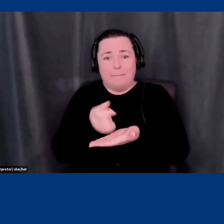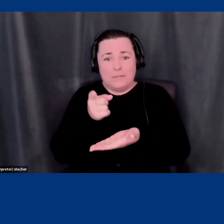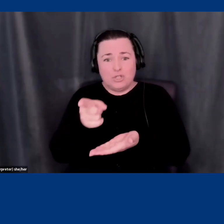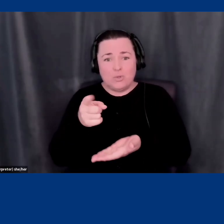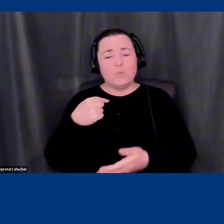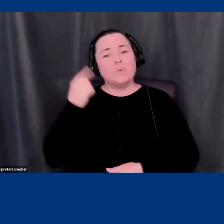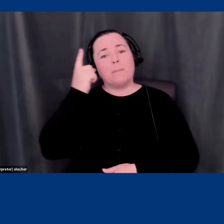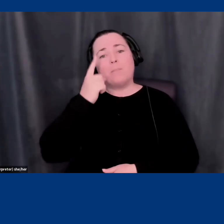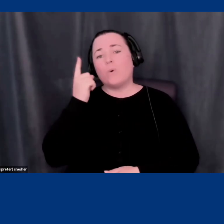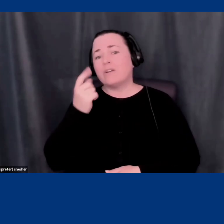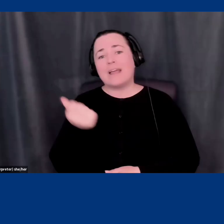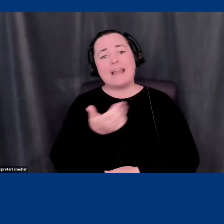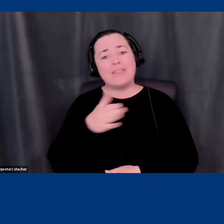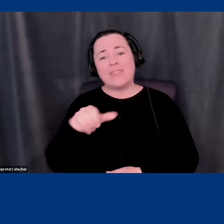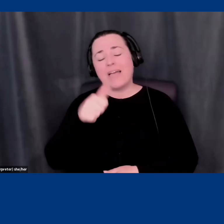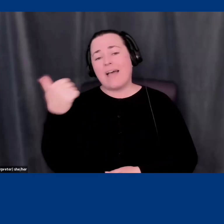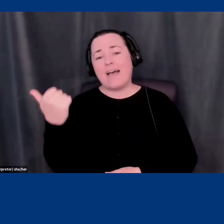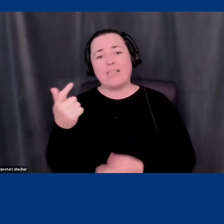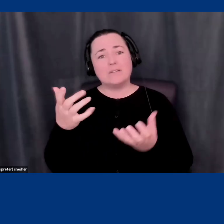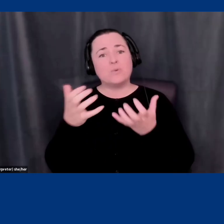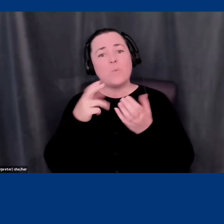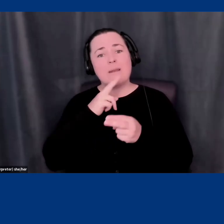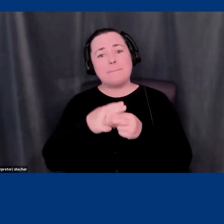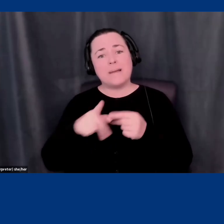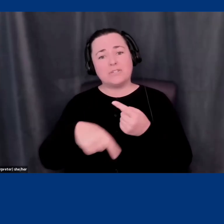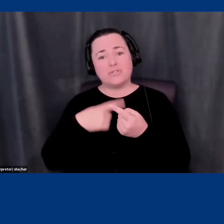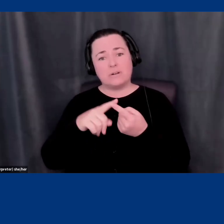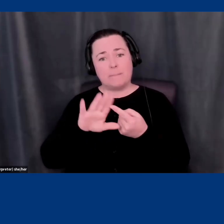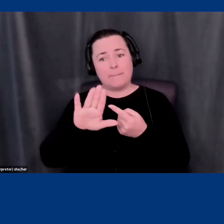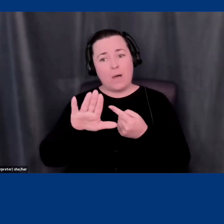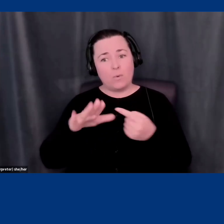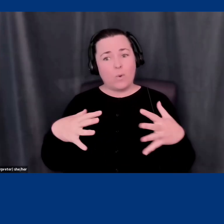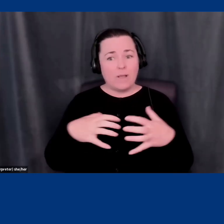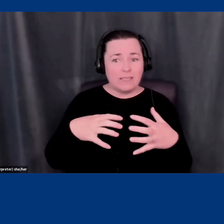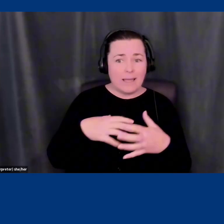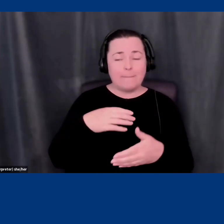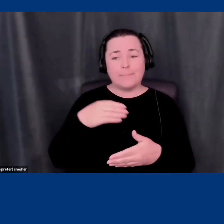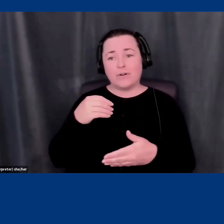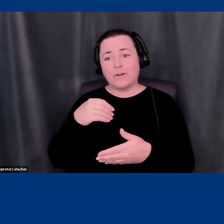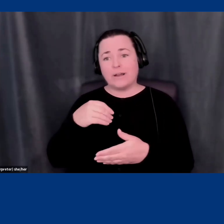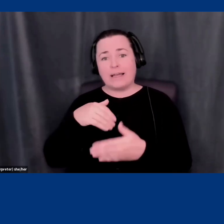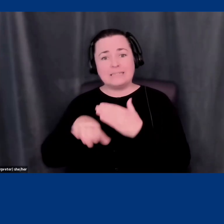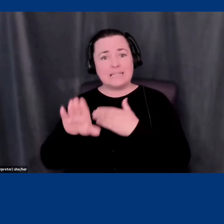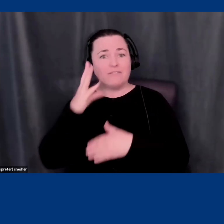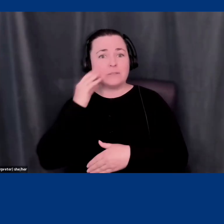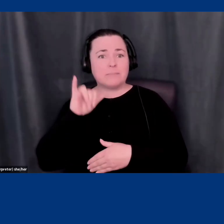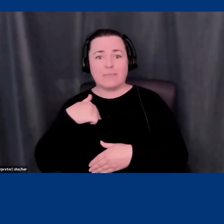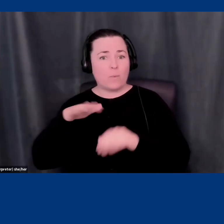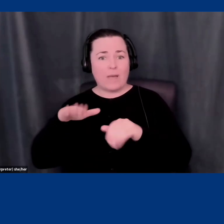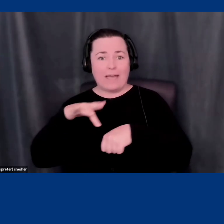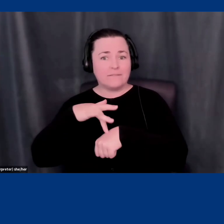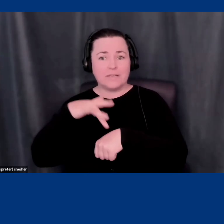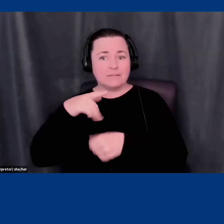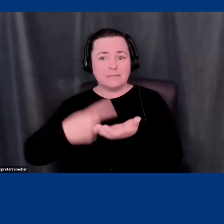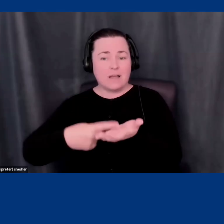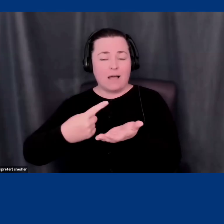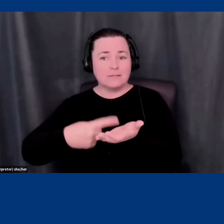anything else you want to mention about your labor and delivery experience that we didn't touch on? Yes.